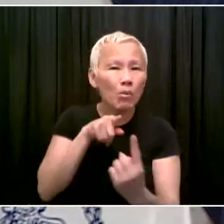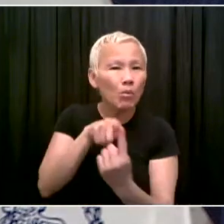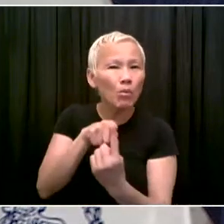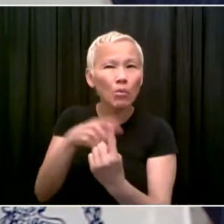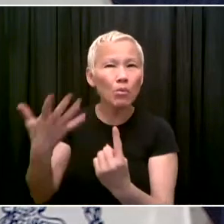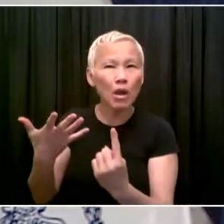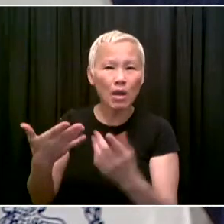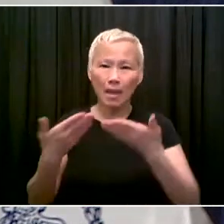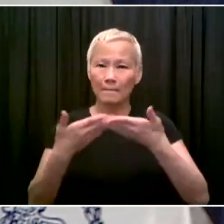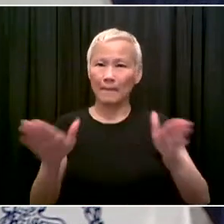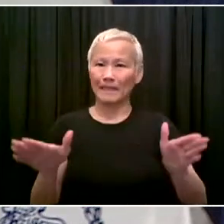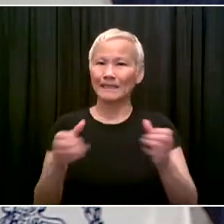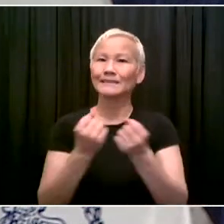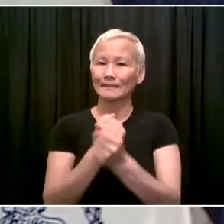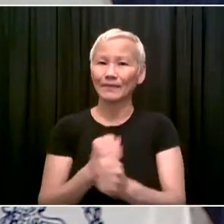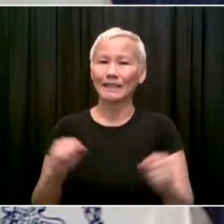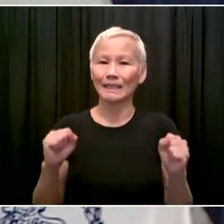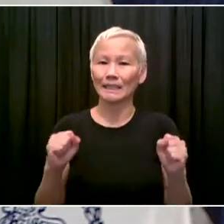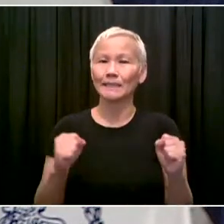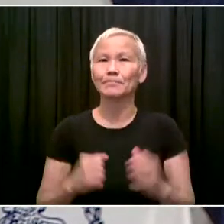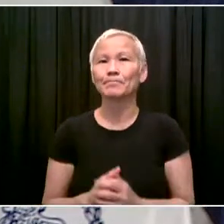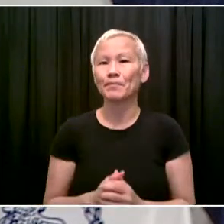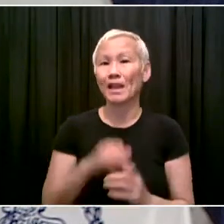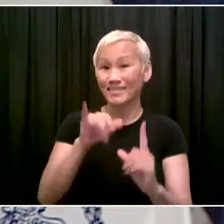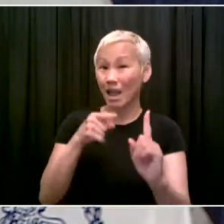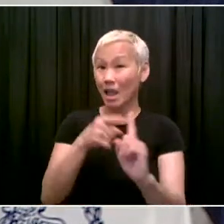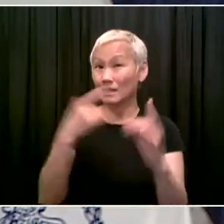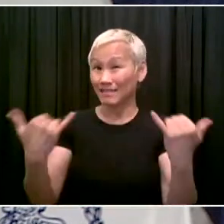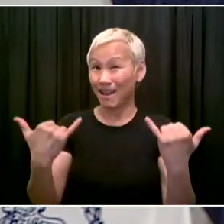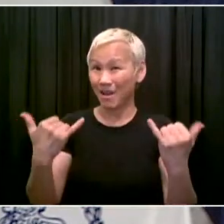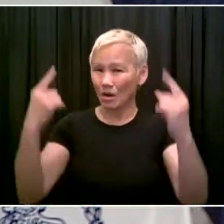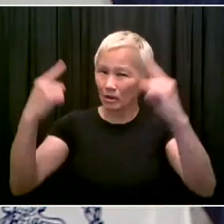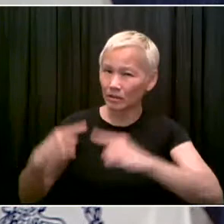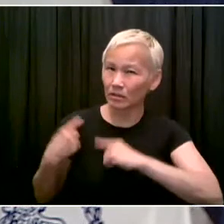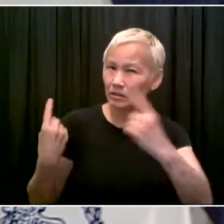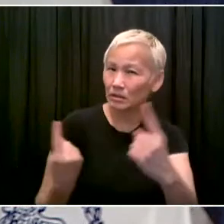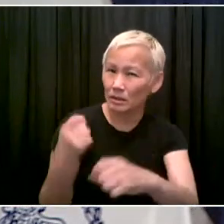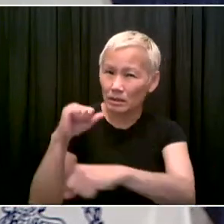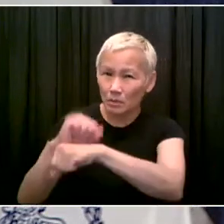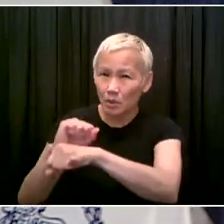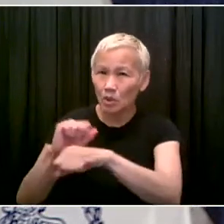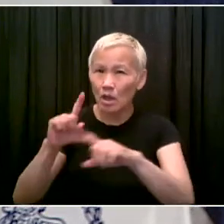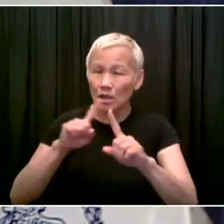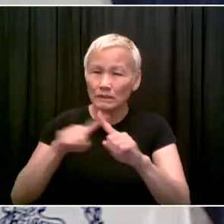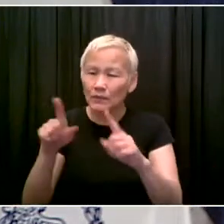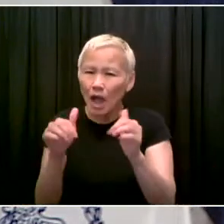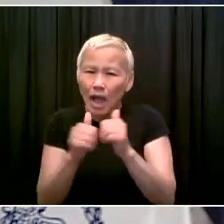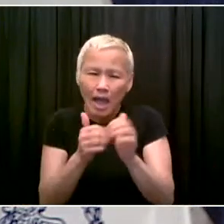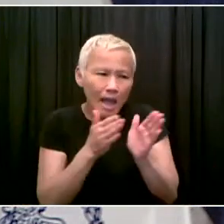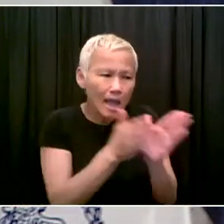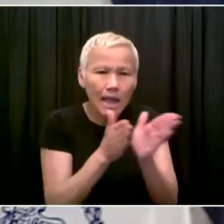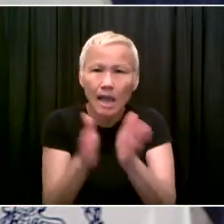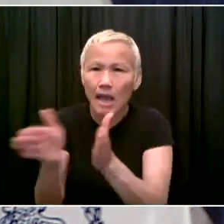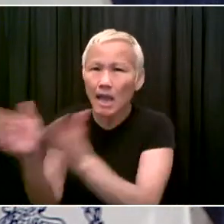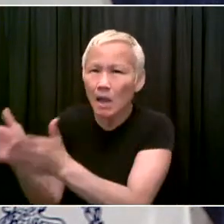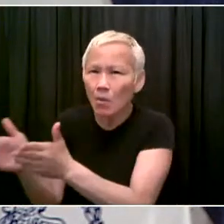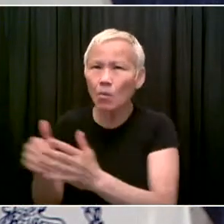US SAFER. BUT PUBLIC SAFETY IS CRUCIAL TO THE RECOVERY. WE ARE WORKING